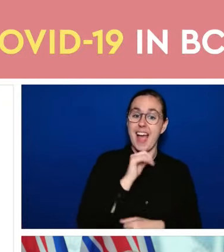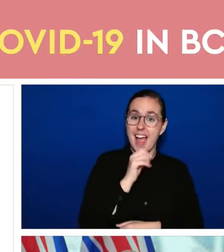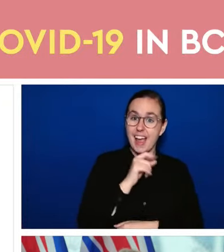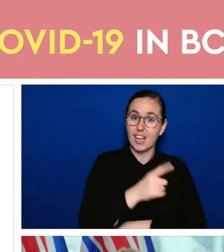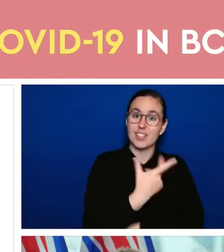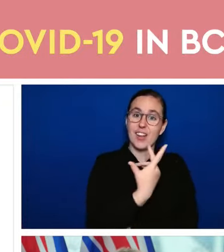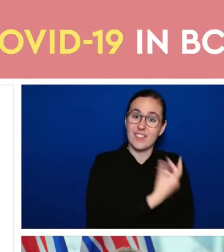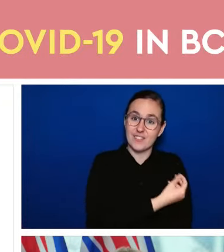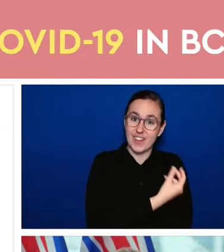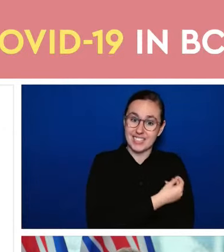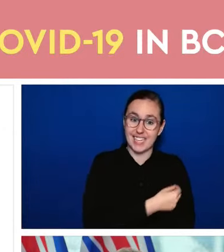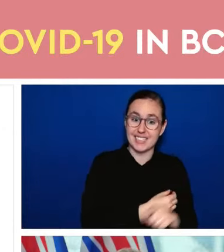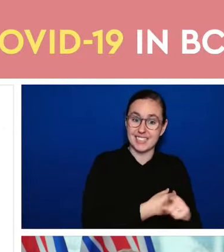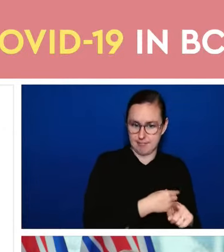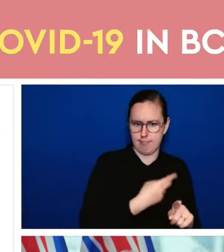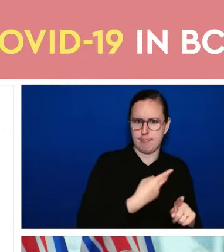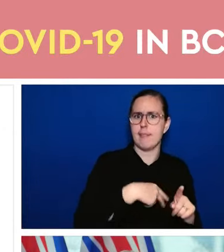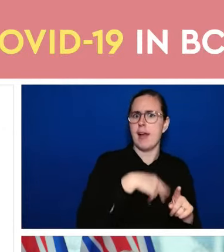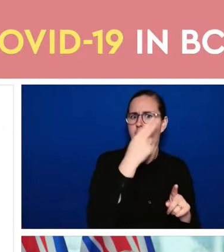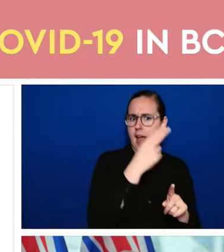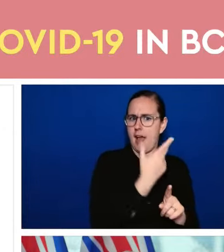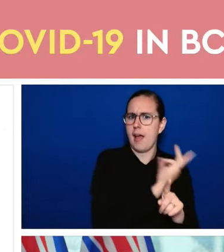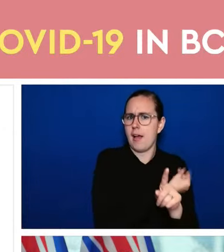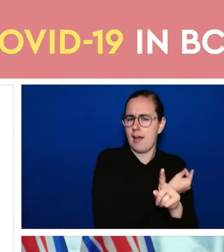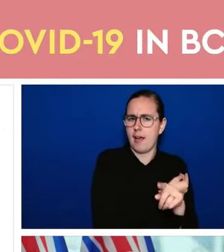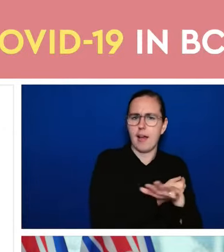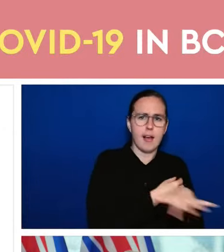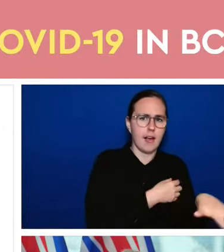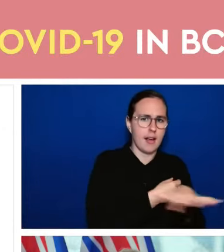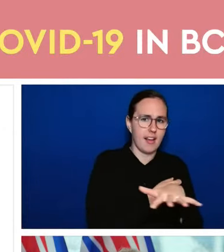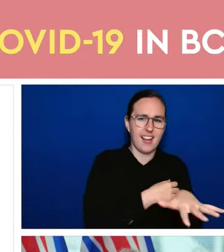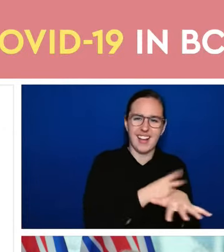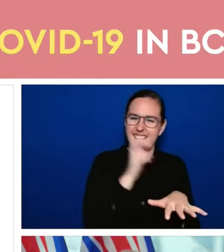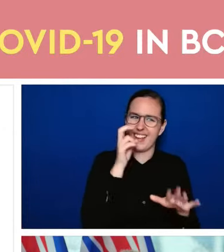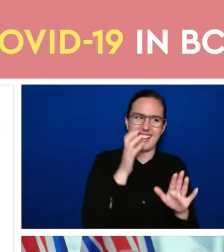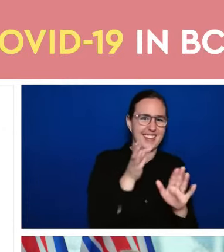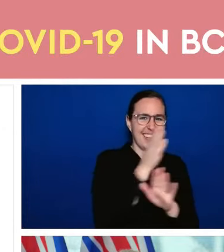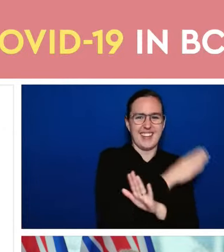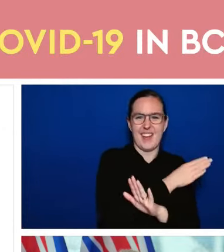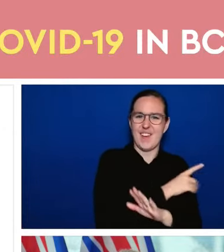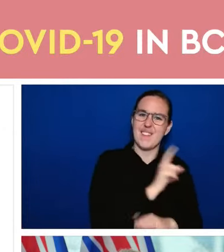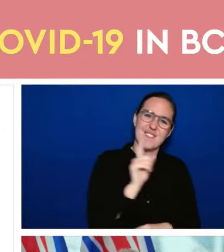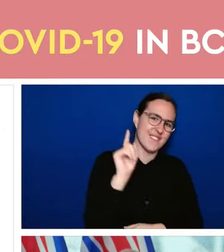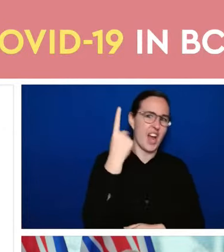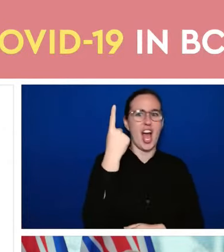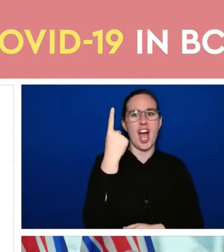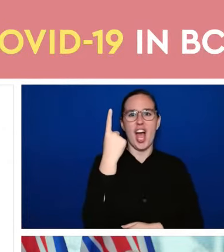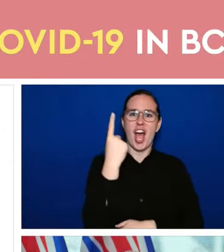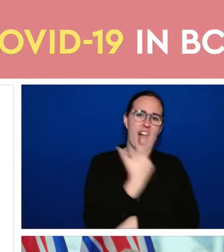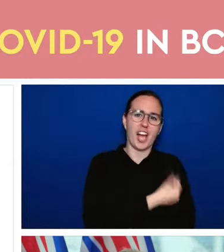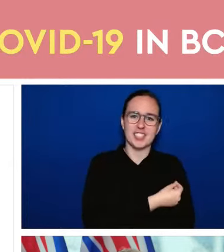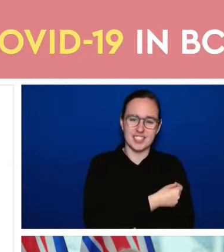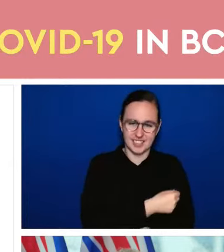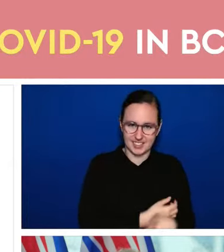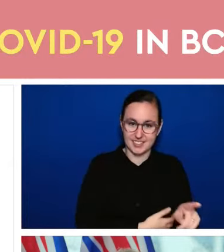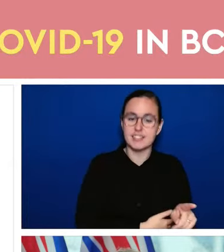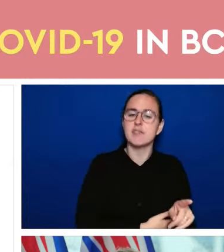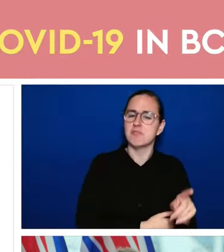infection had been well protected by vaccines so the rates of other infection related